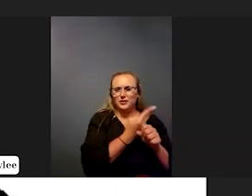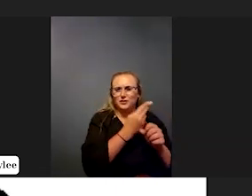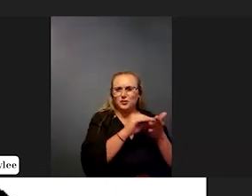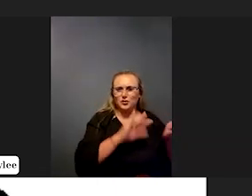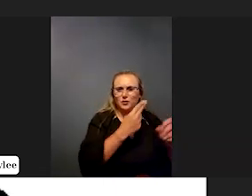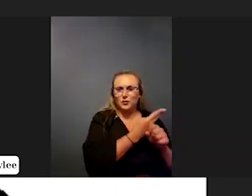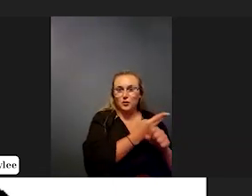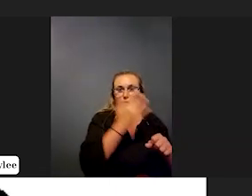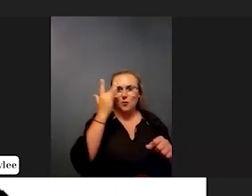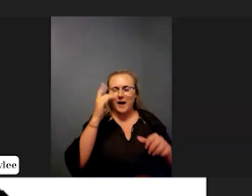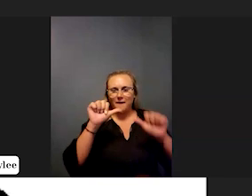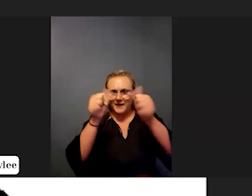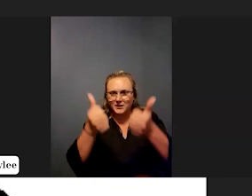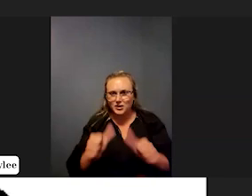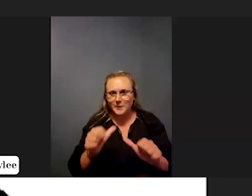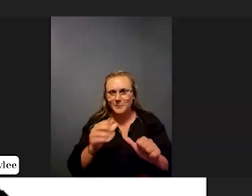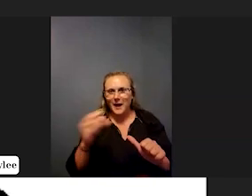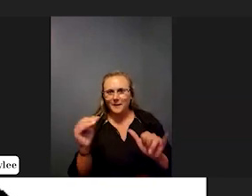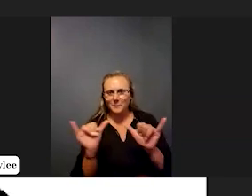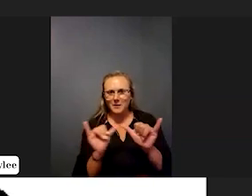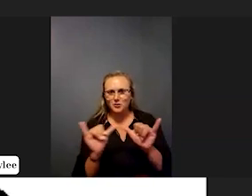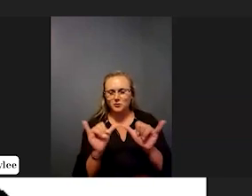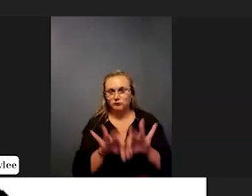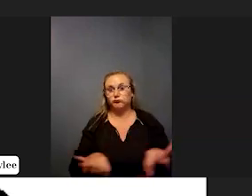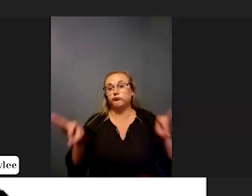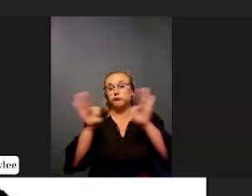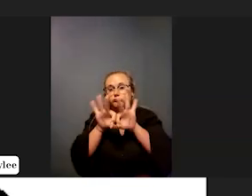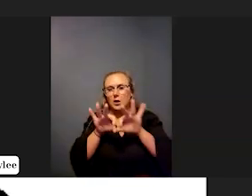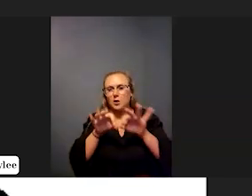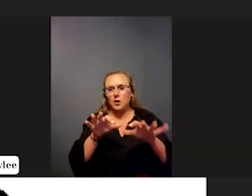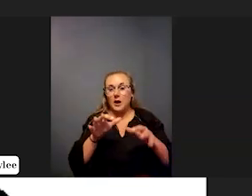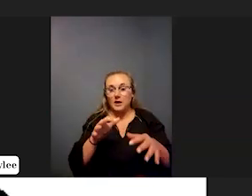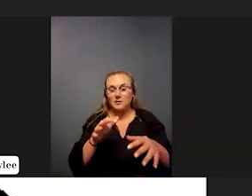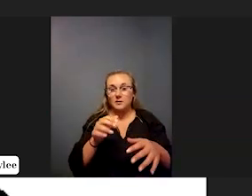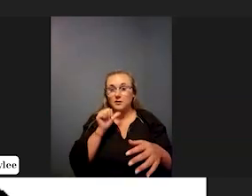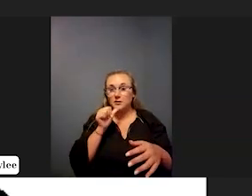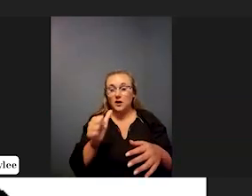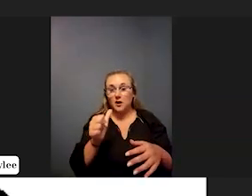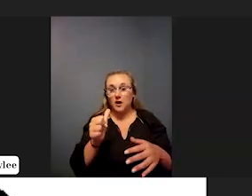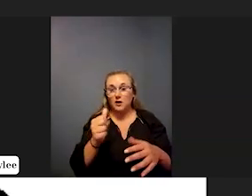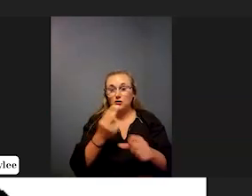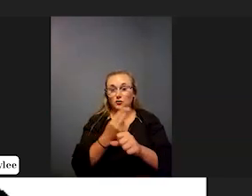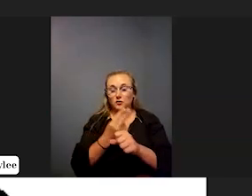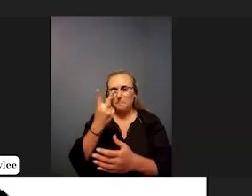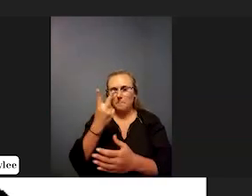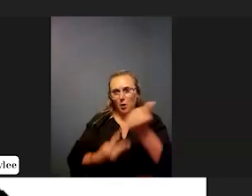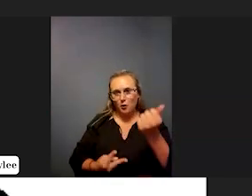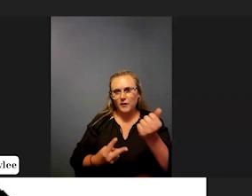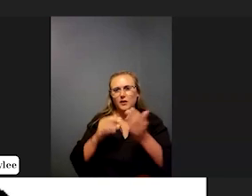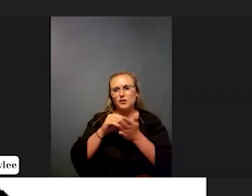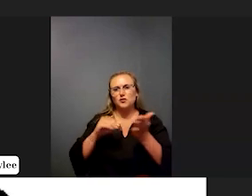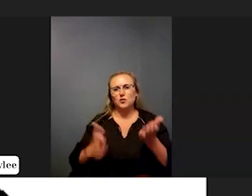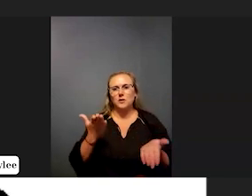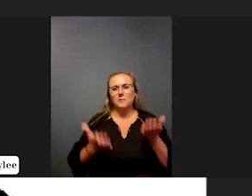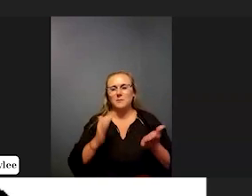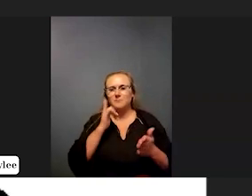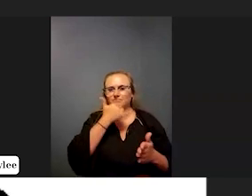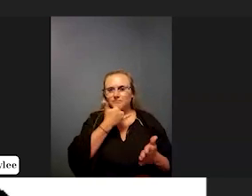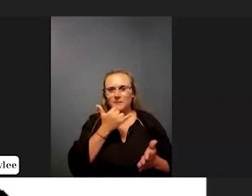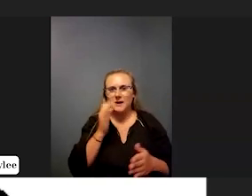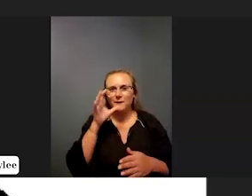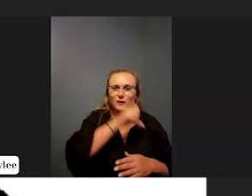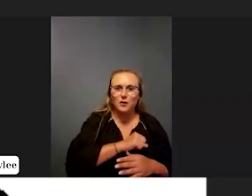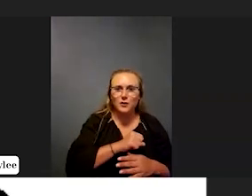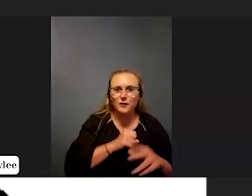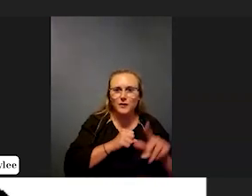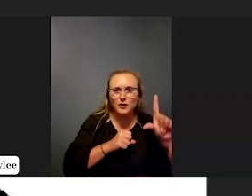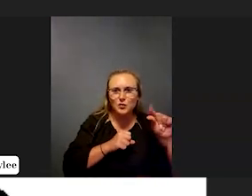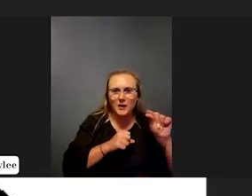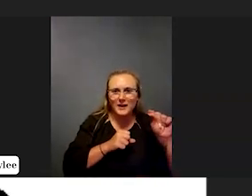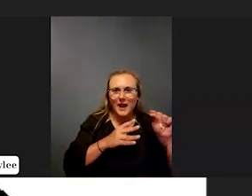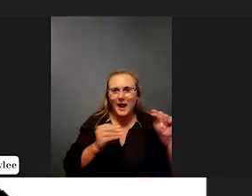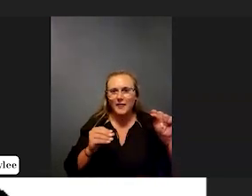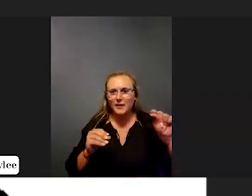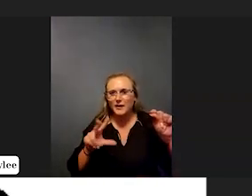And without those two things together, the student may accidentally infer that the 20 and 30 are next to each other are organizing the numbers in um,